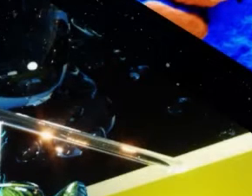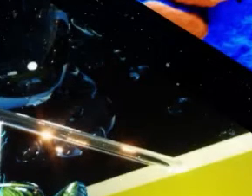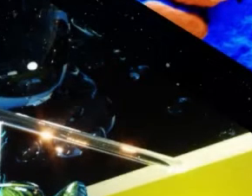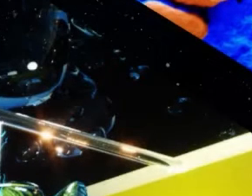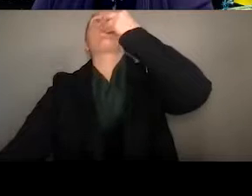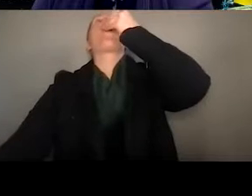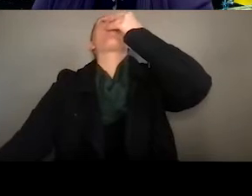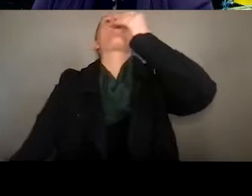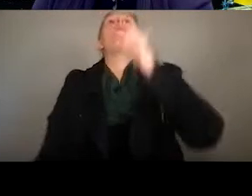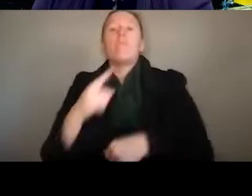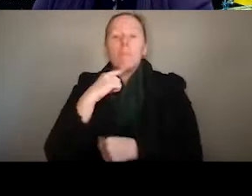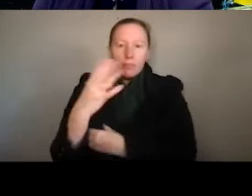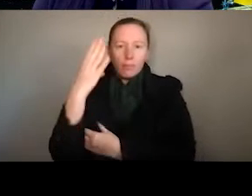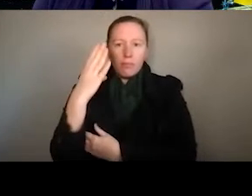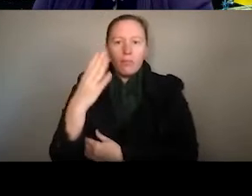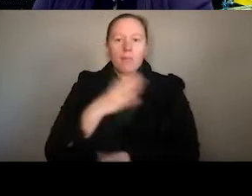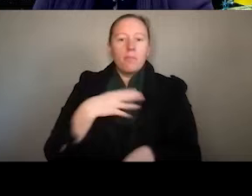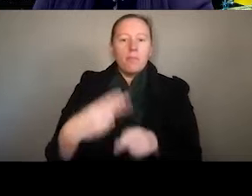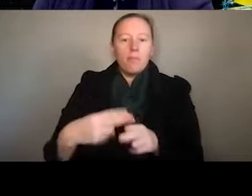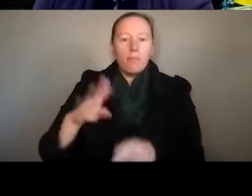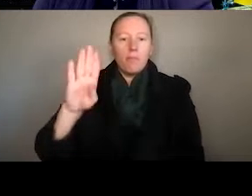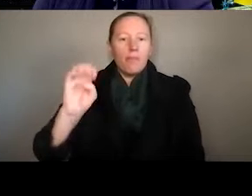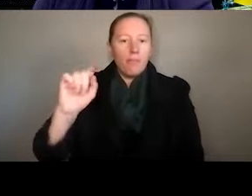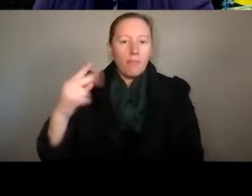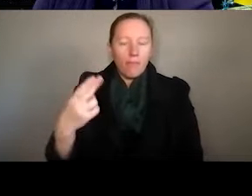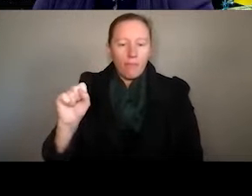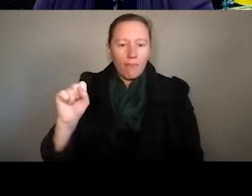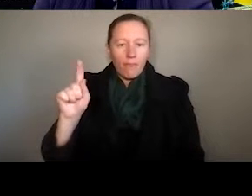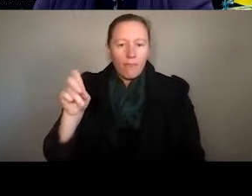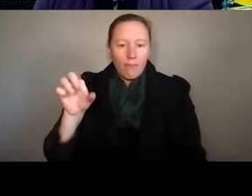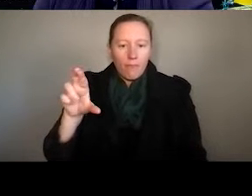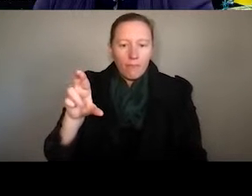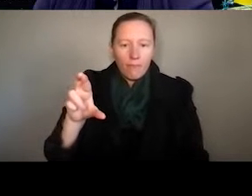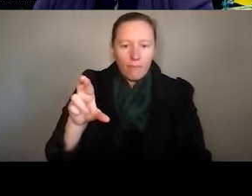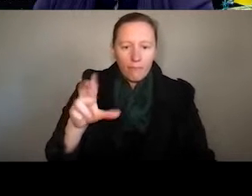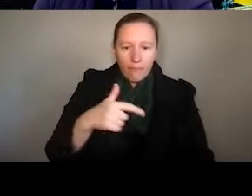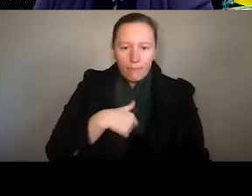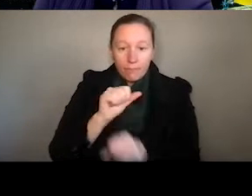Beth Strausser: Good morning everybody and welcome. My name is Beth Strausser,